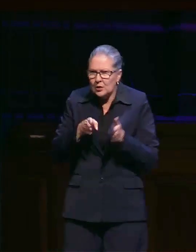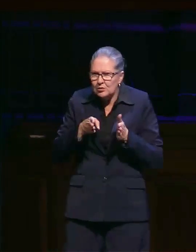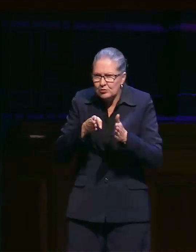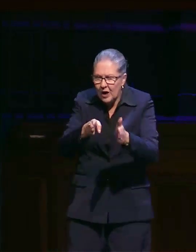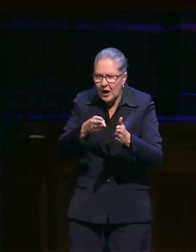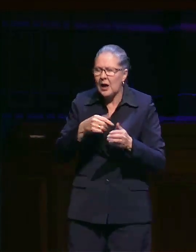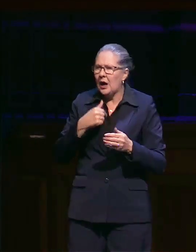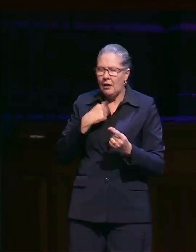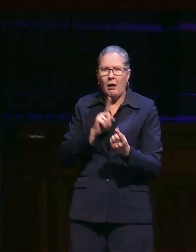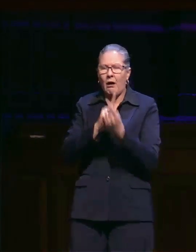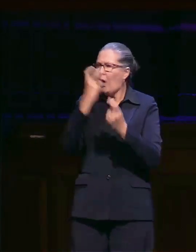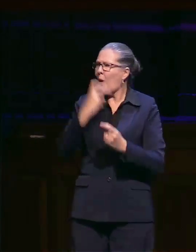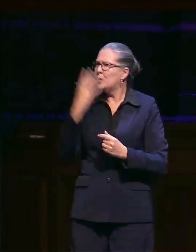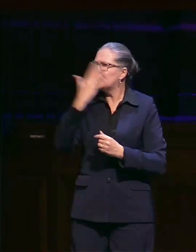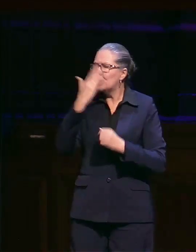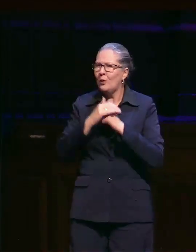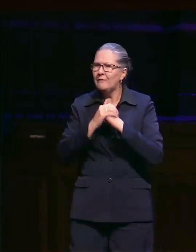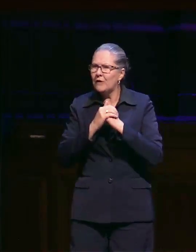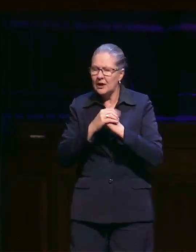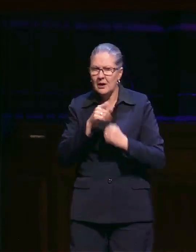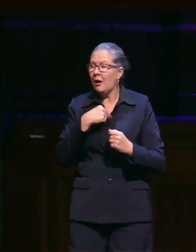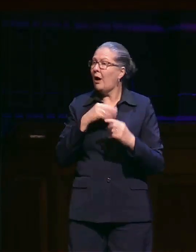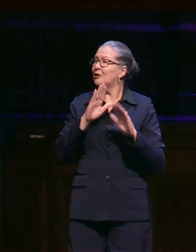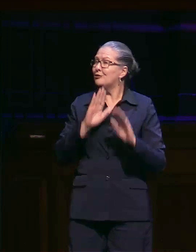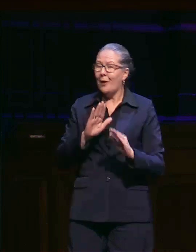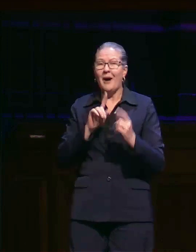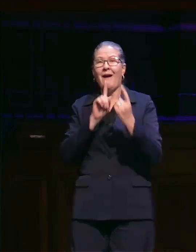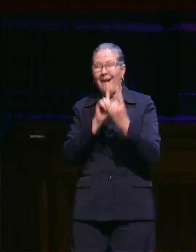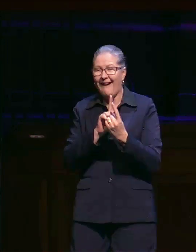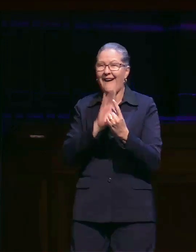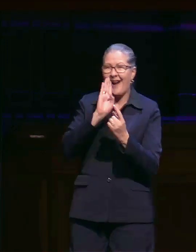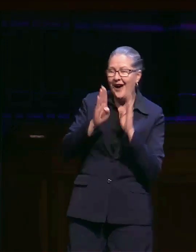across an old school friend sister we stopped briefly to chat she asked me